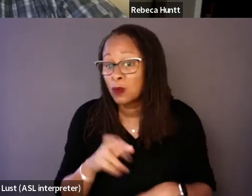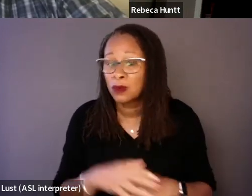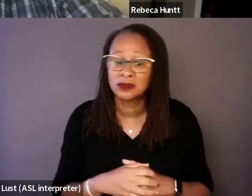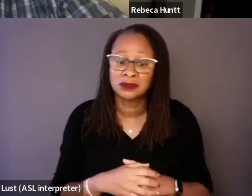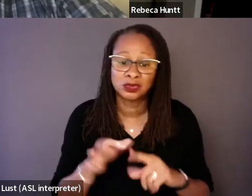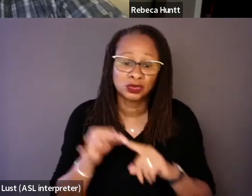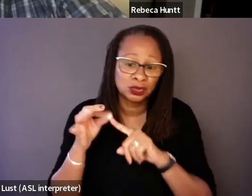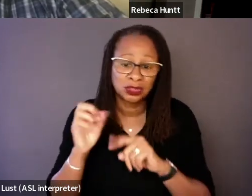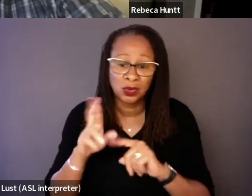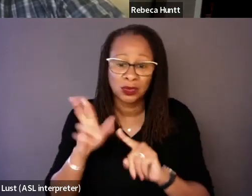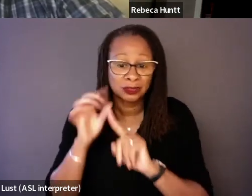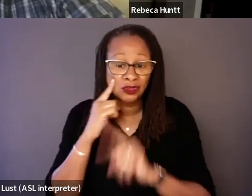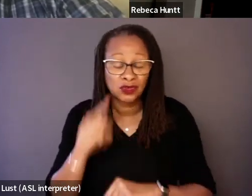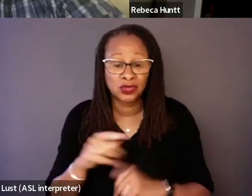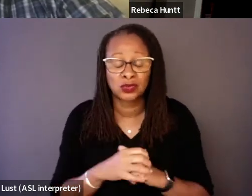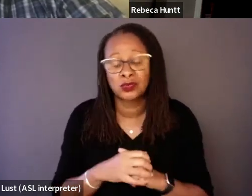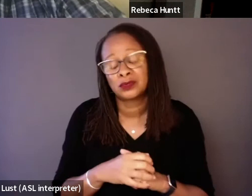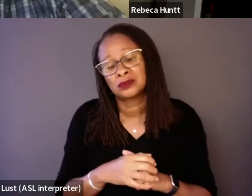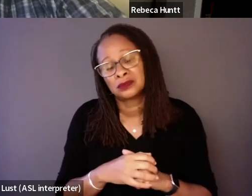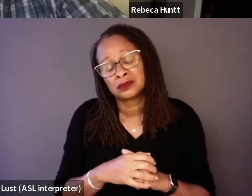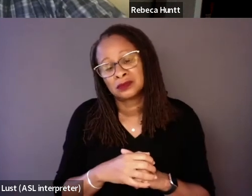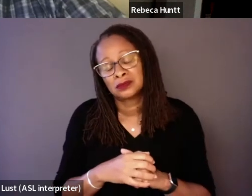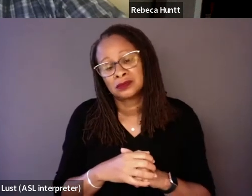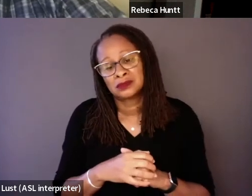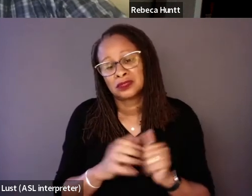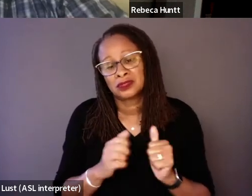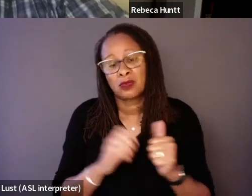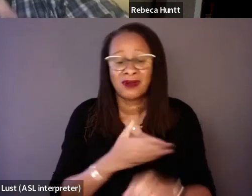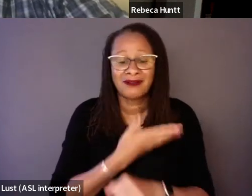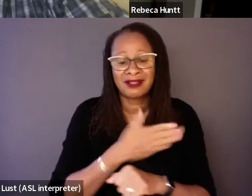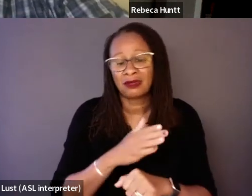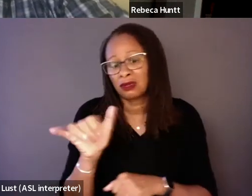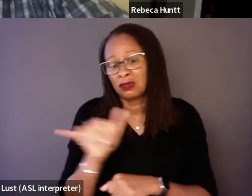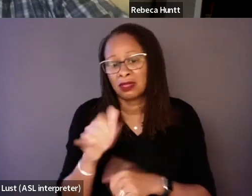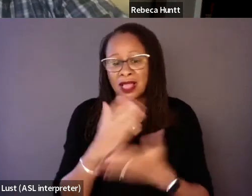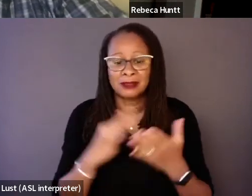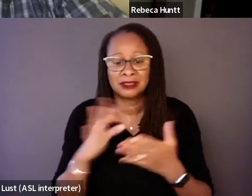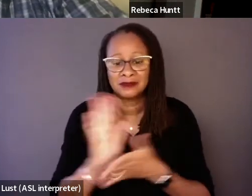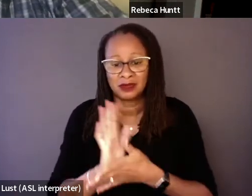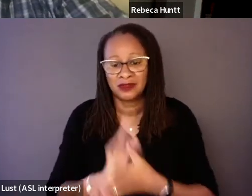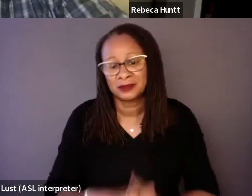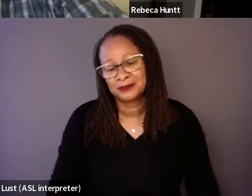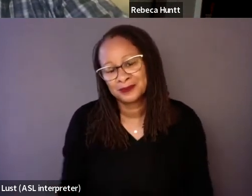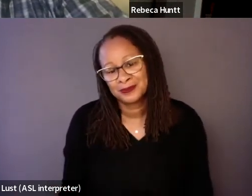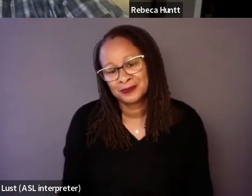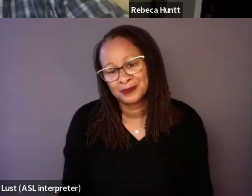unique or special for you in terms of this -- you know, the molecular elements of it?